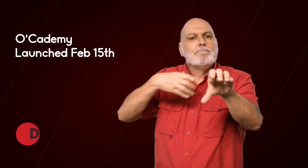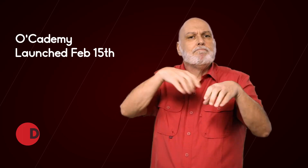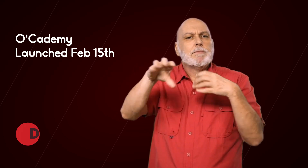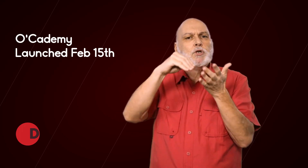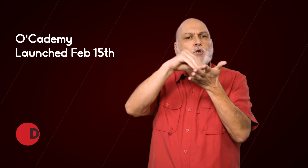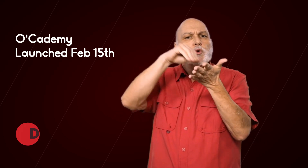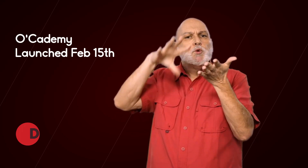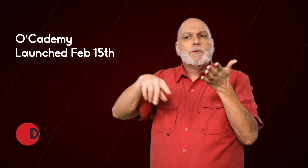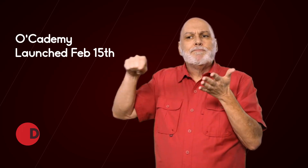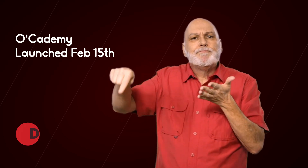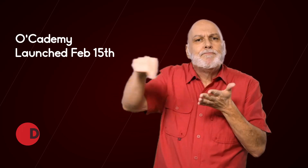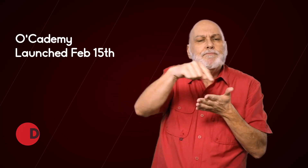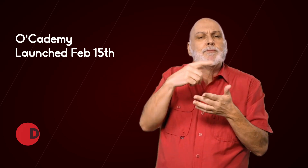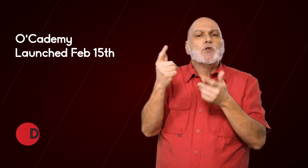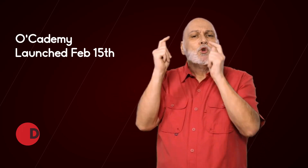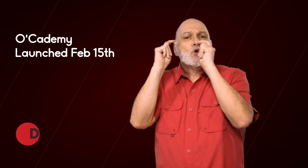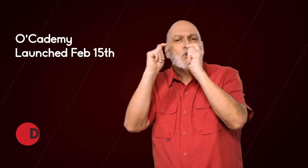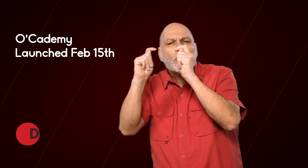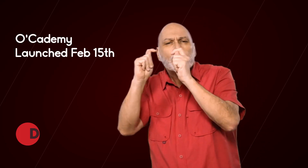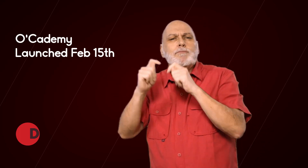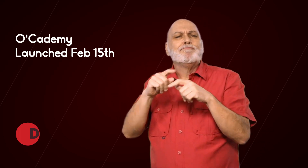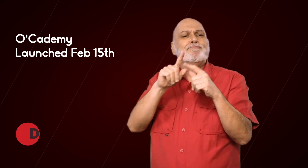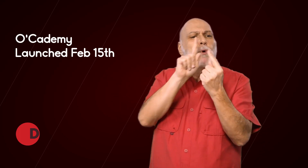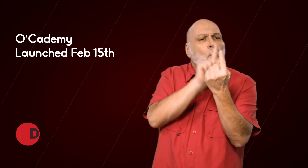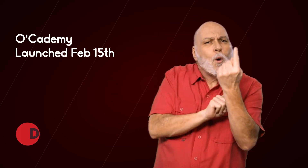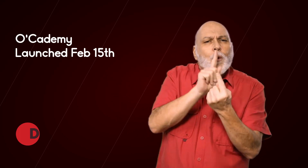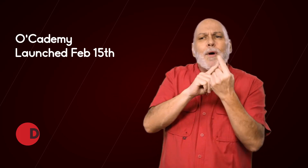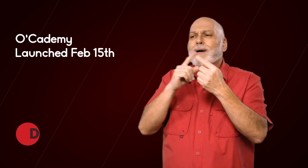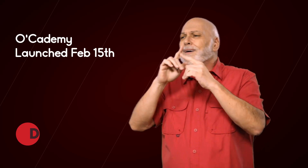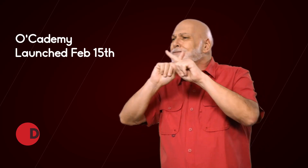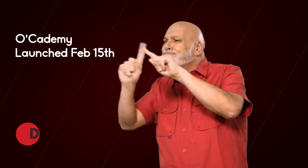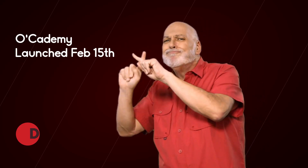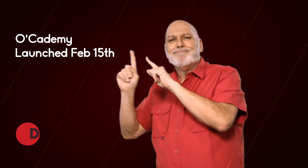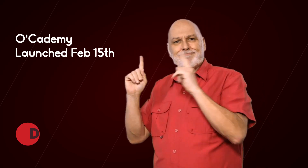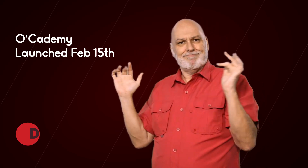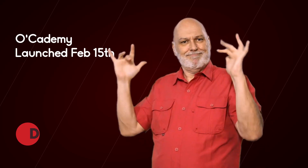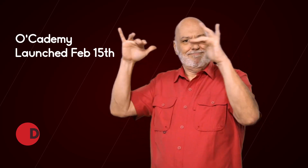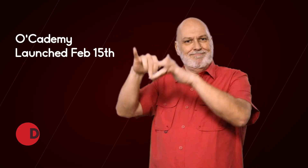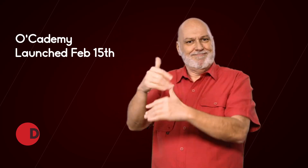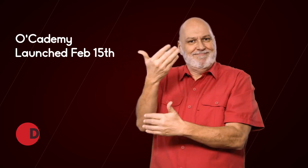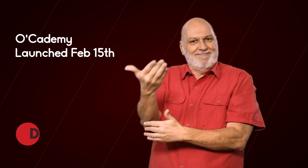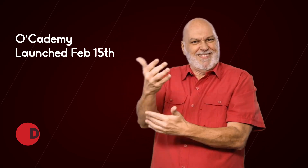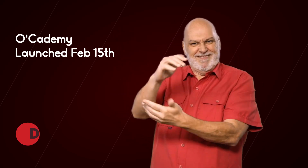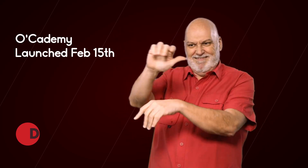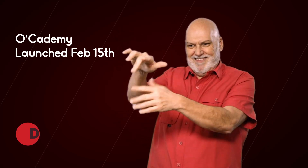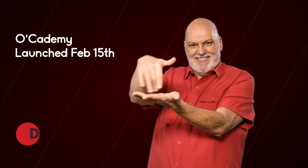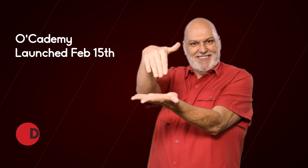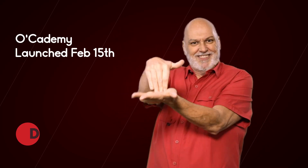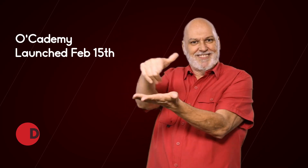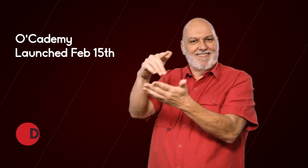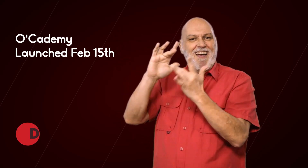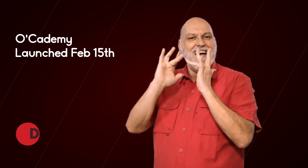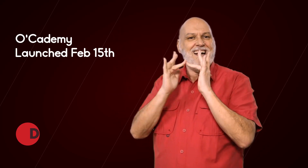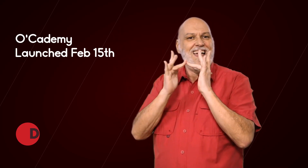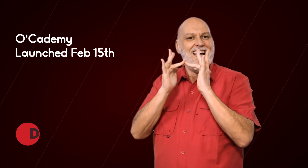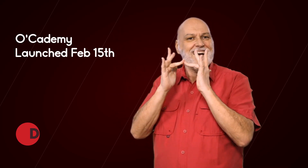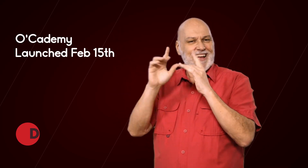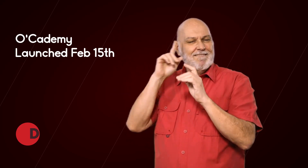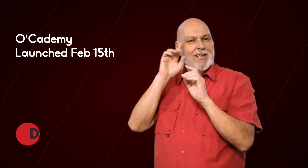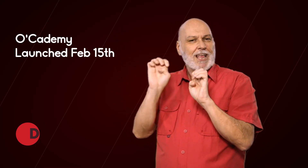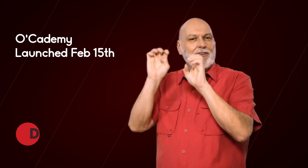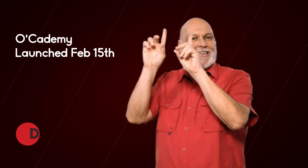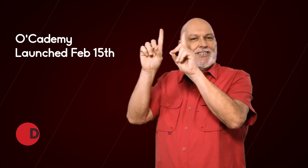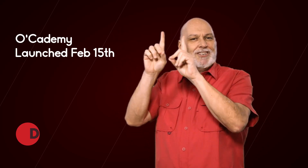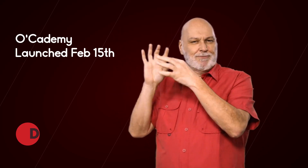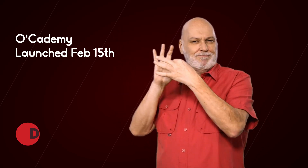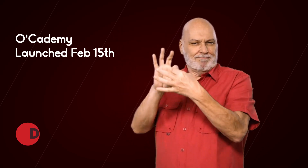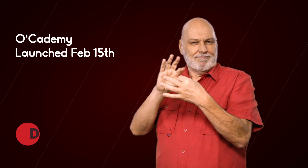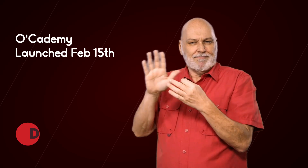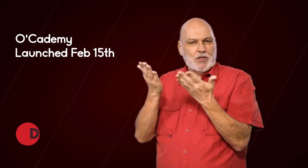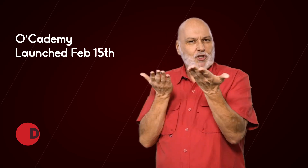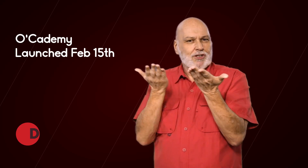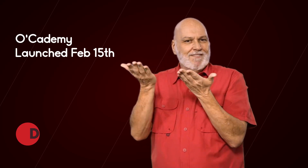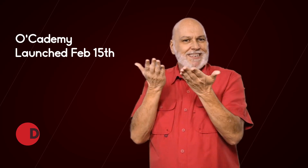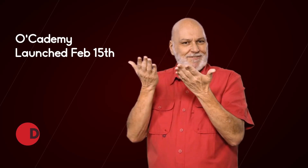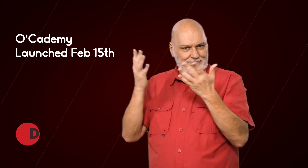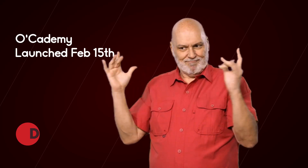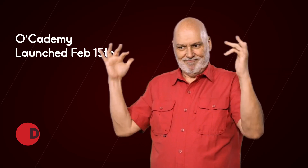empower students and tutors to a one-stop solution for all online